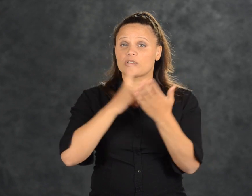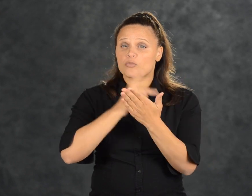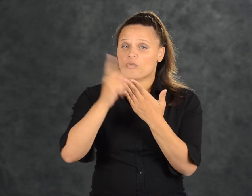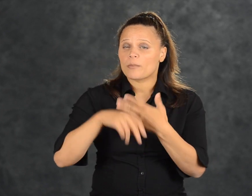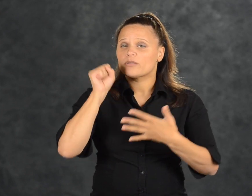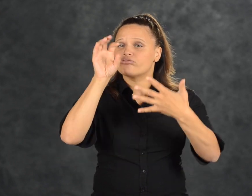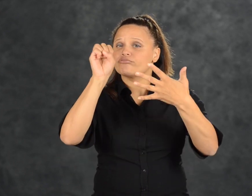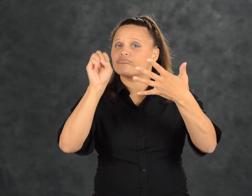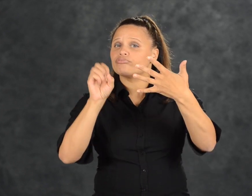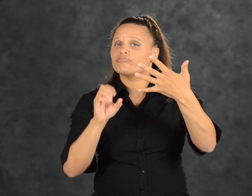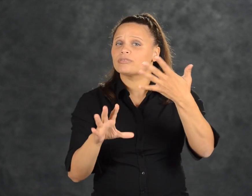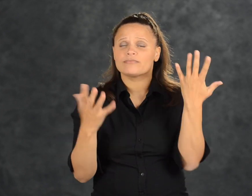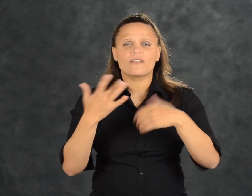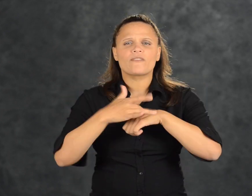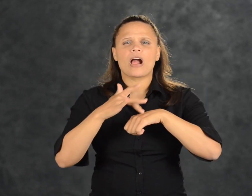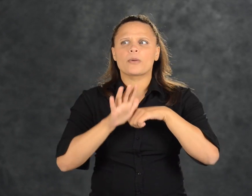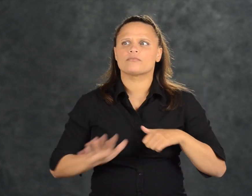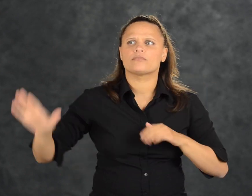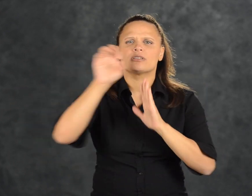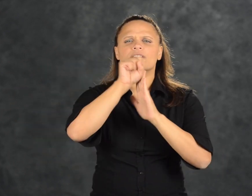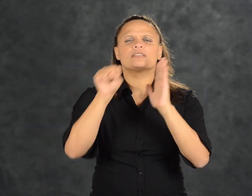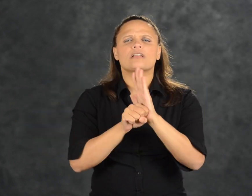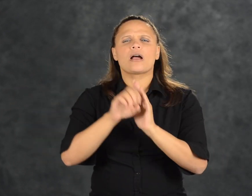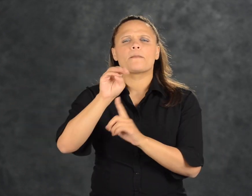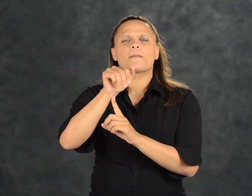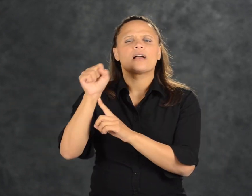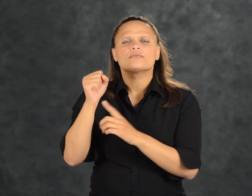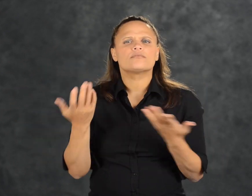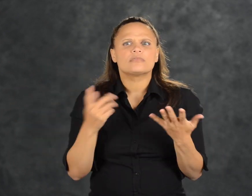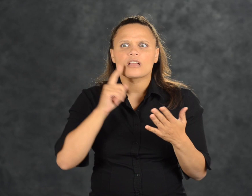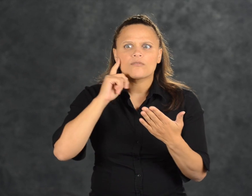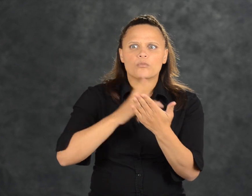Education programs. Children’s specialists can inform you about available programs throughout the state of Massachusetts